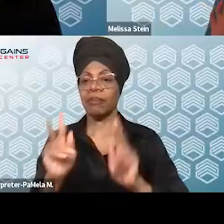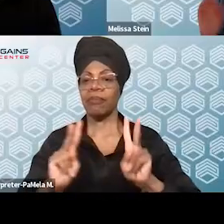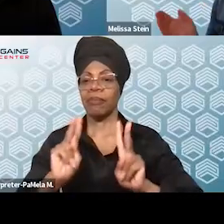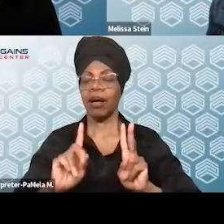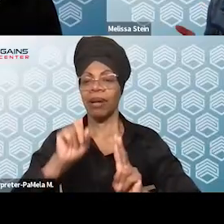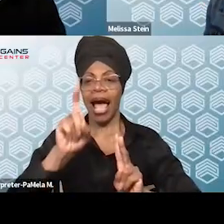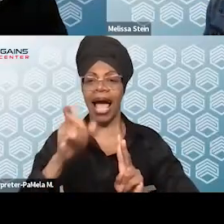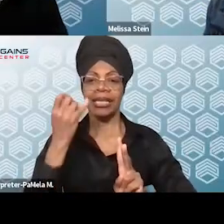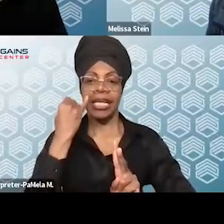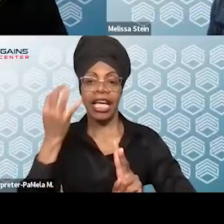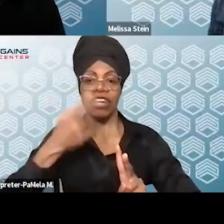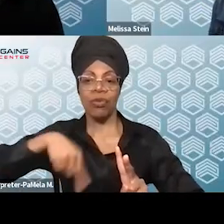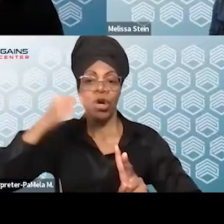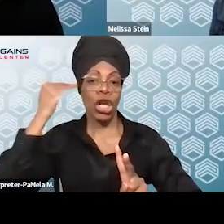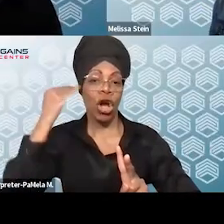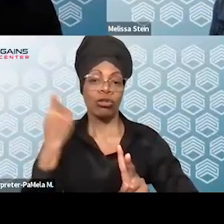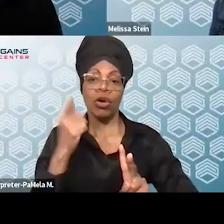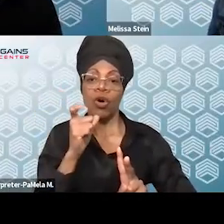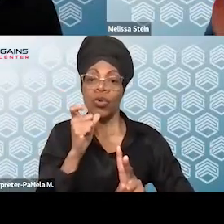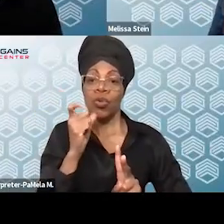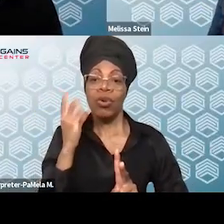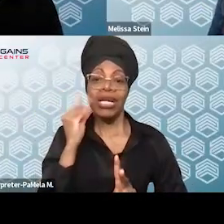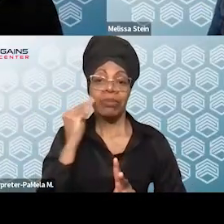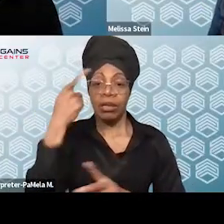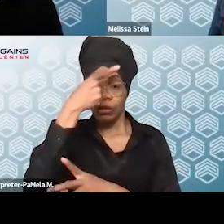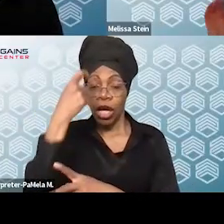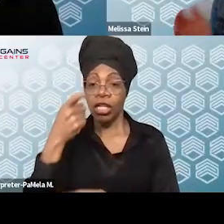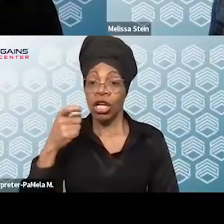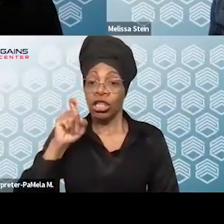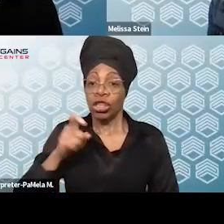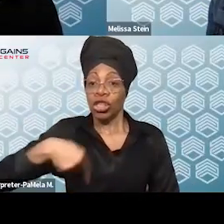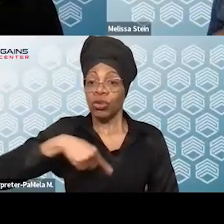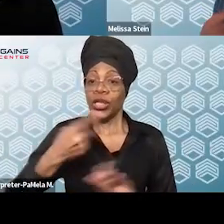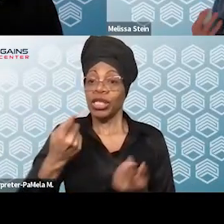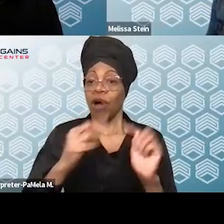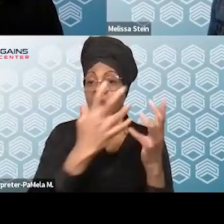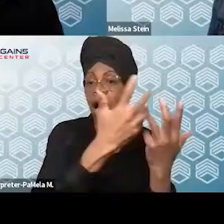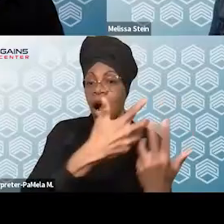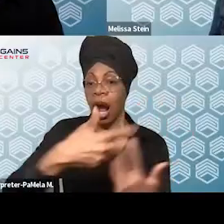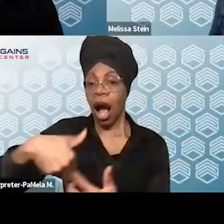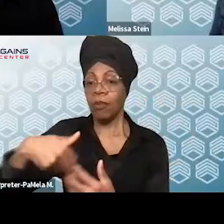if we know someone has trauma, should we try to accommodate that with fewer drug tests